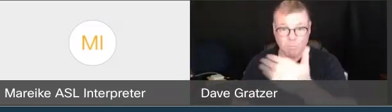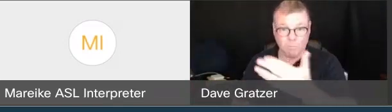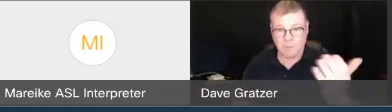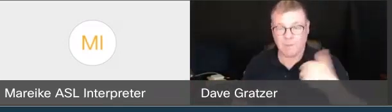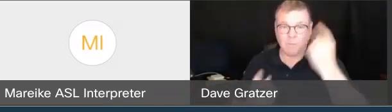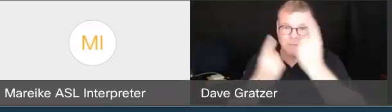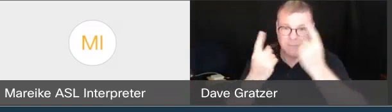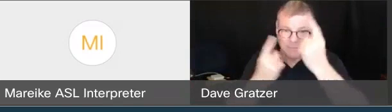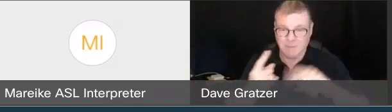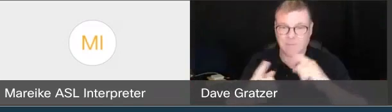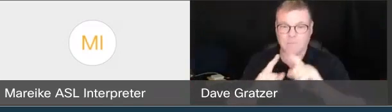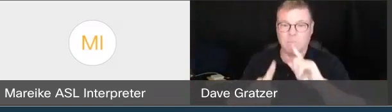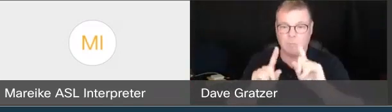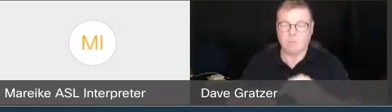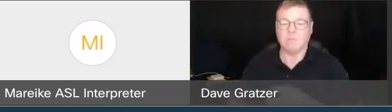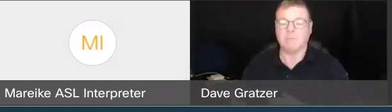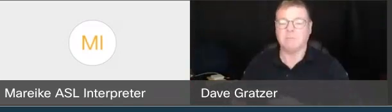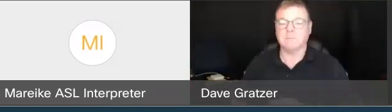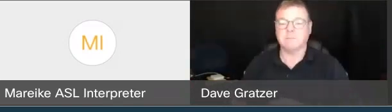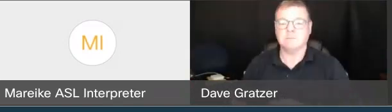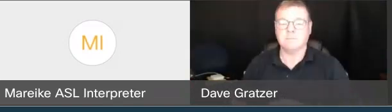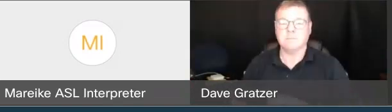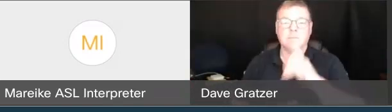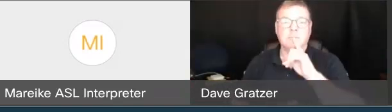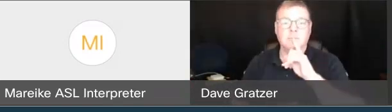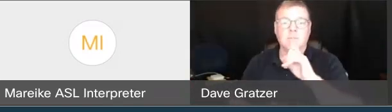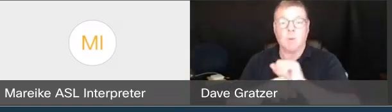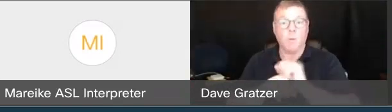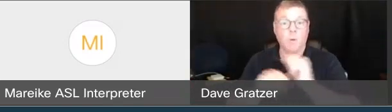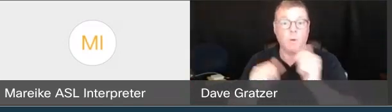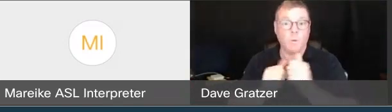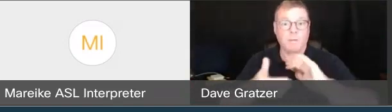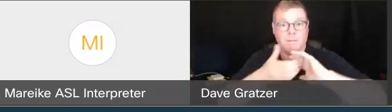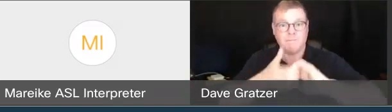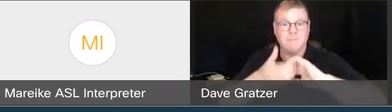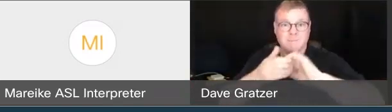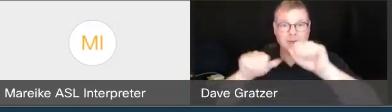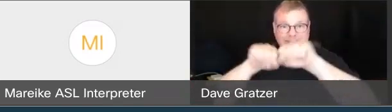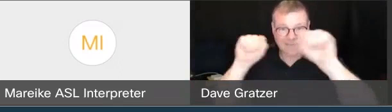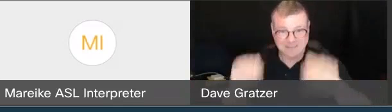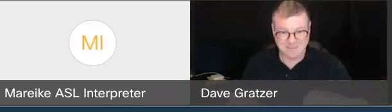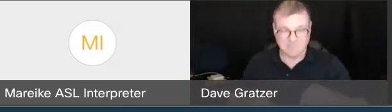response to this question is our work with these partner systems and especially with parole.